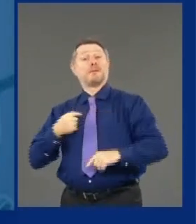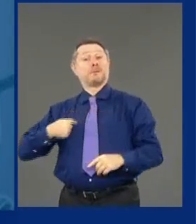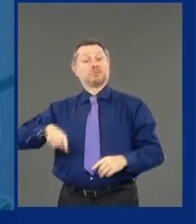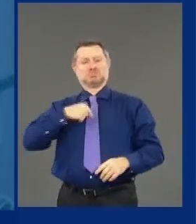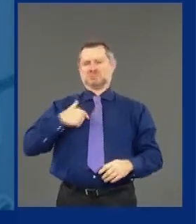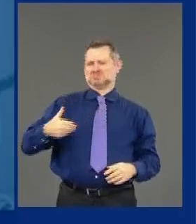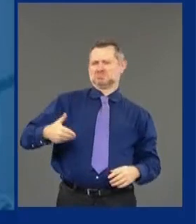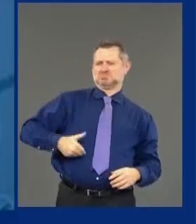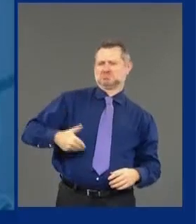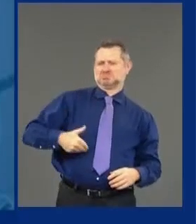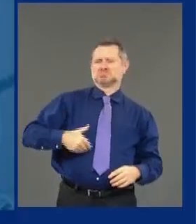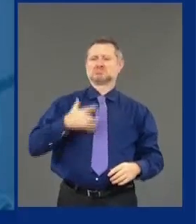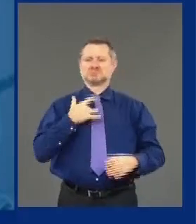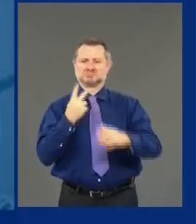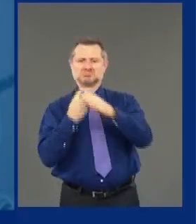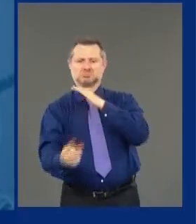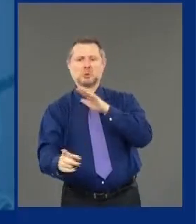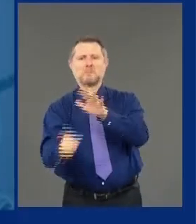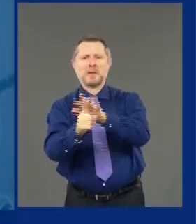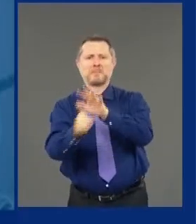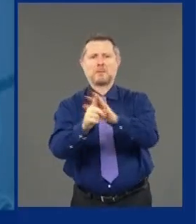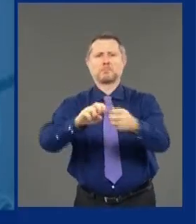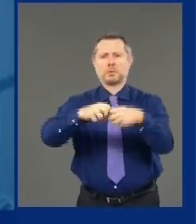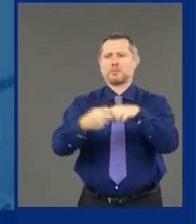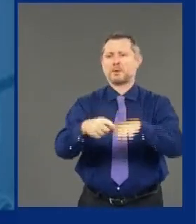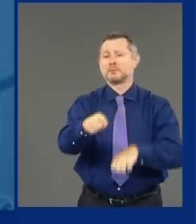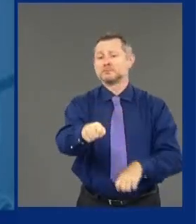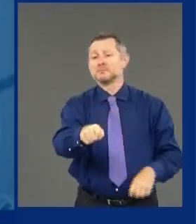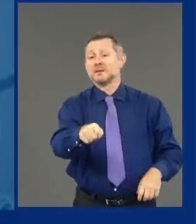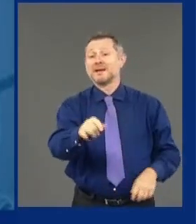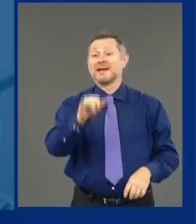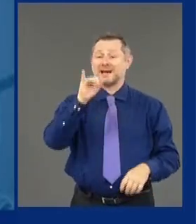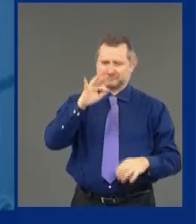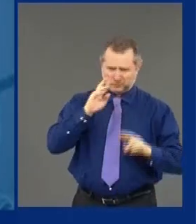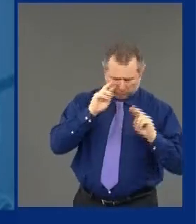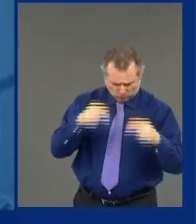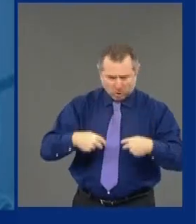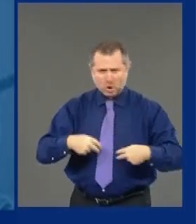WE DID WHAT WE HAD TO DO, TESTING, TRACING, ET CETERA. ALSO WE ANTICIPATE FUTURE ISSUES.